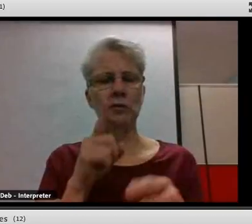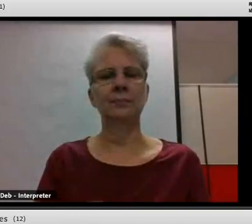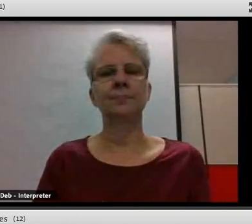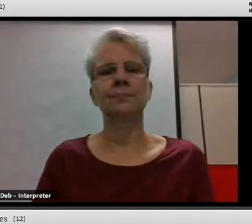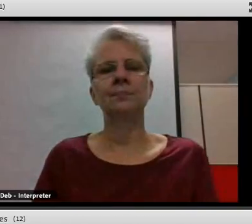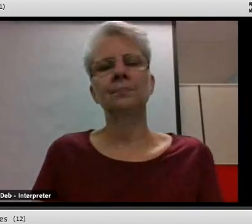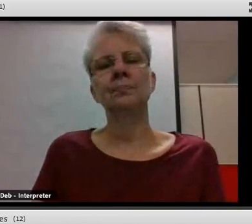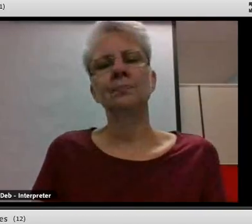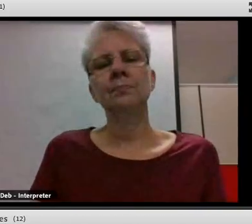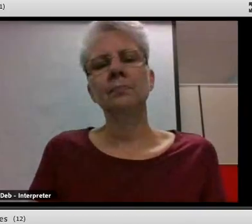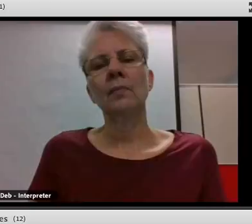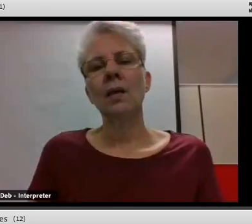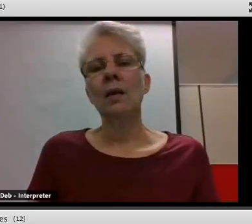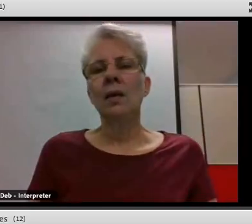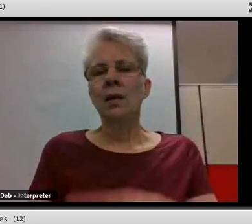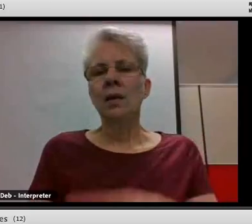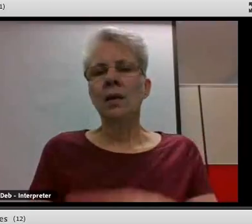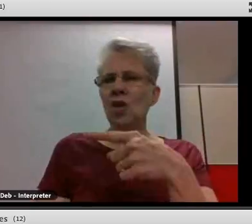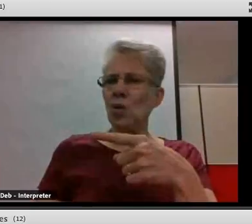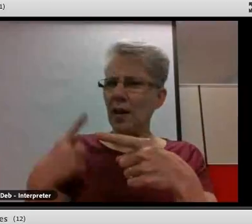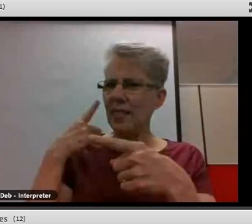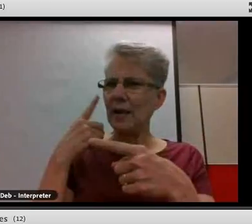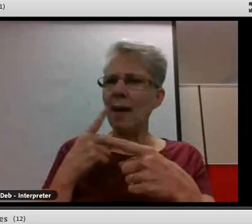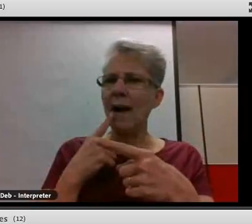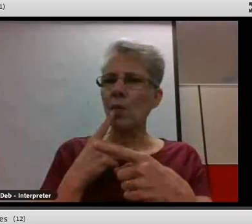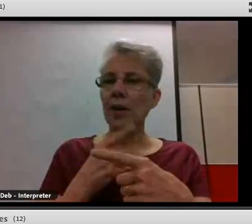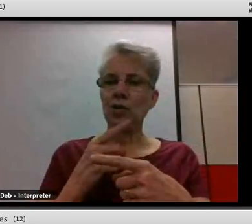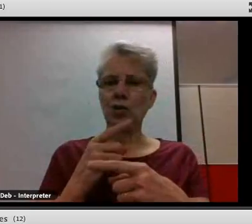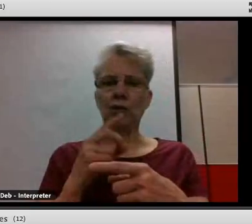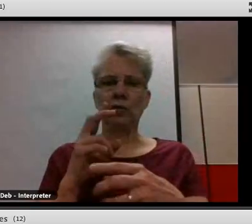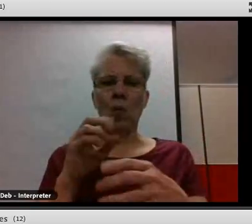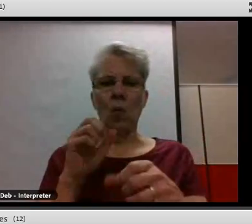with legal requirements for accessibility.